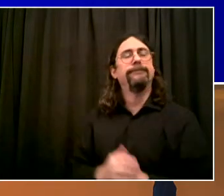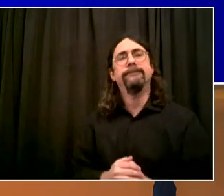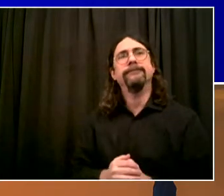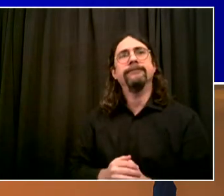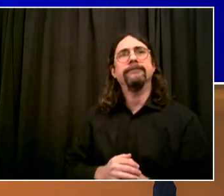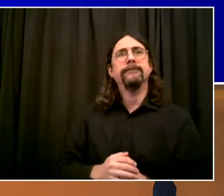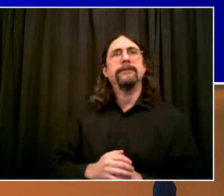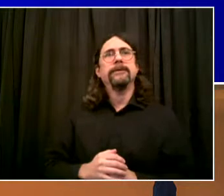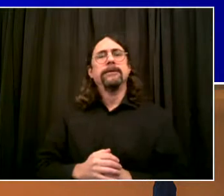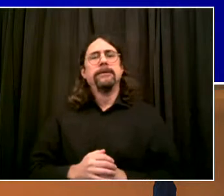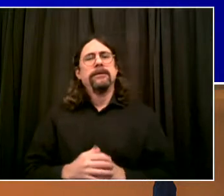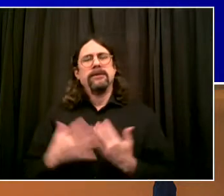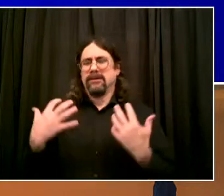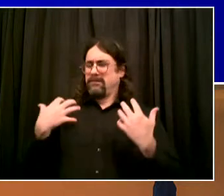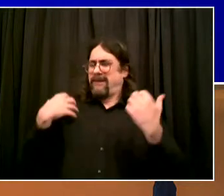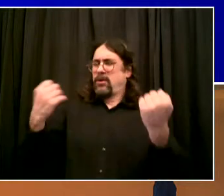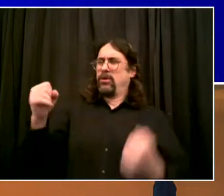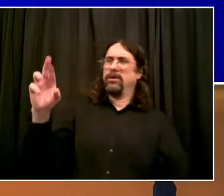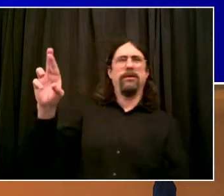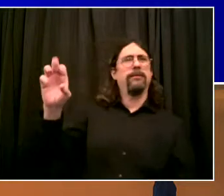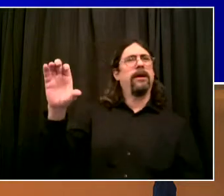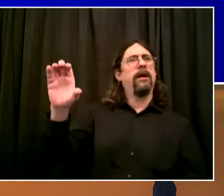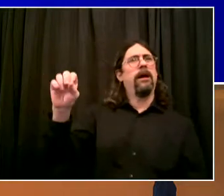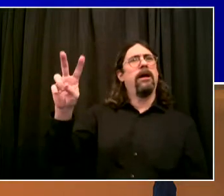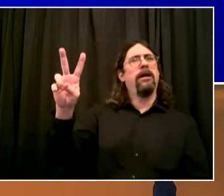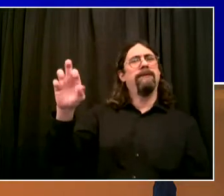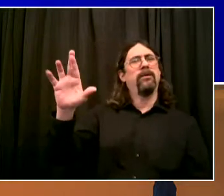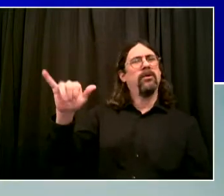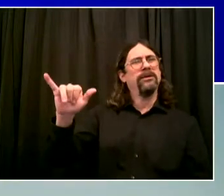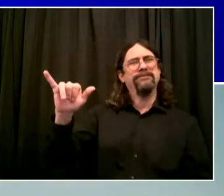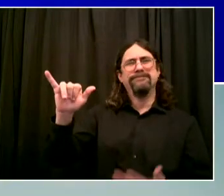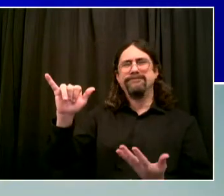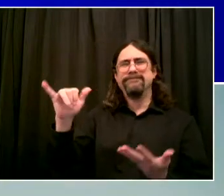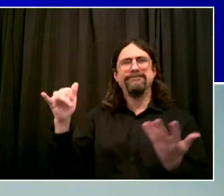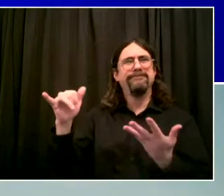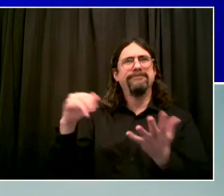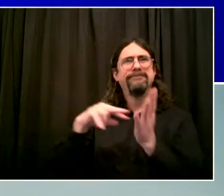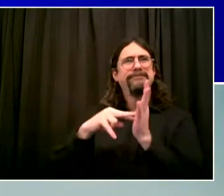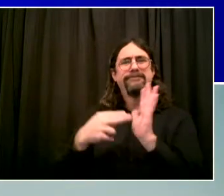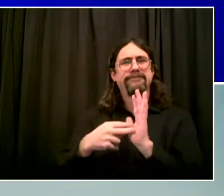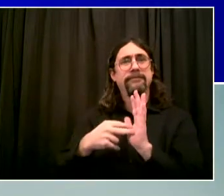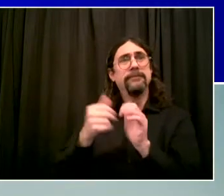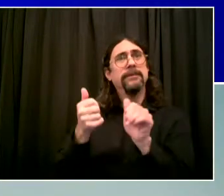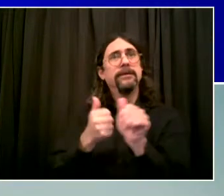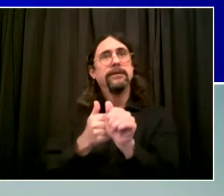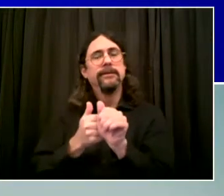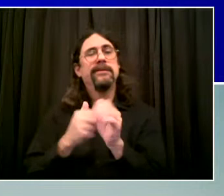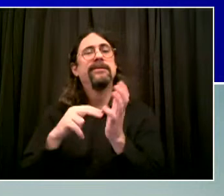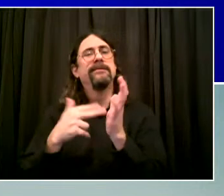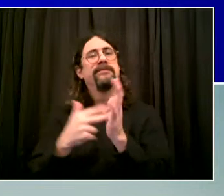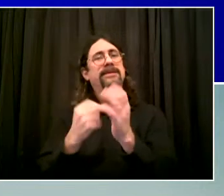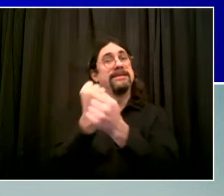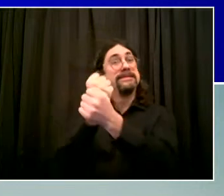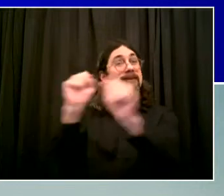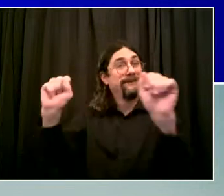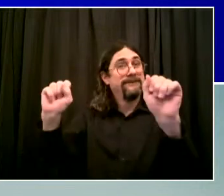TRRSANFORMATIVE